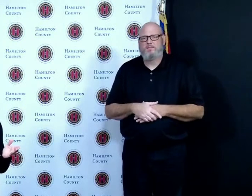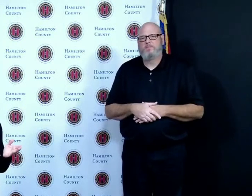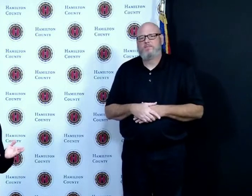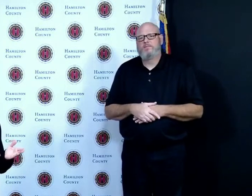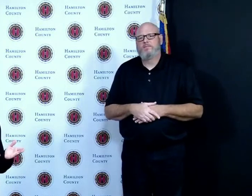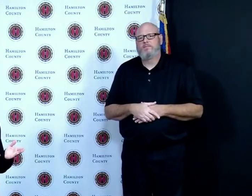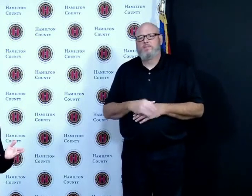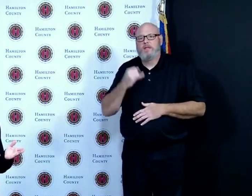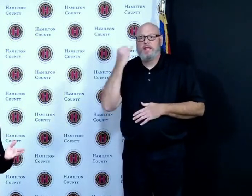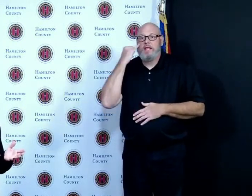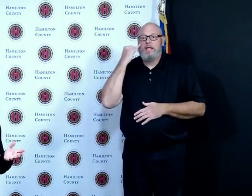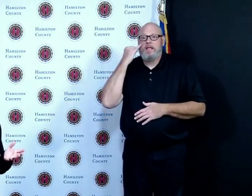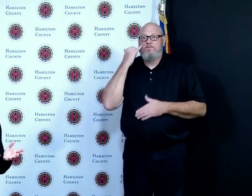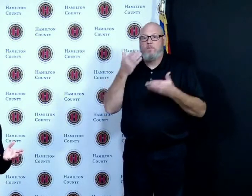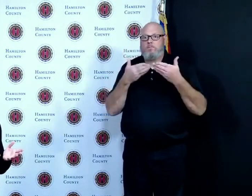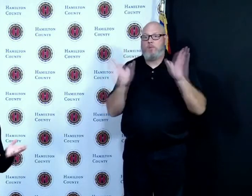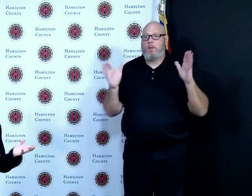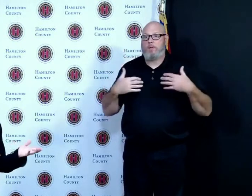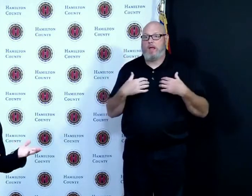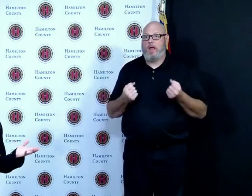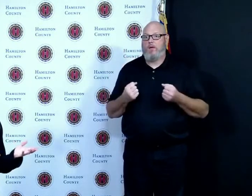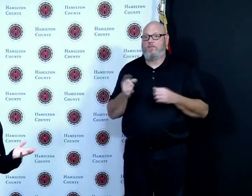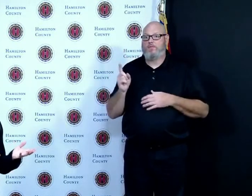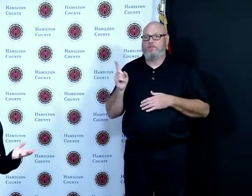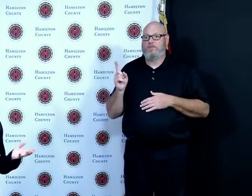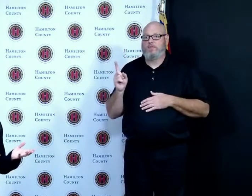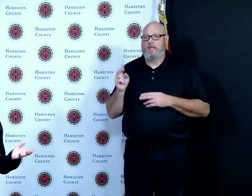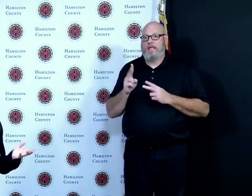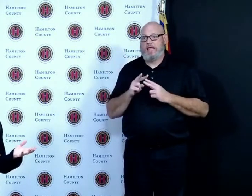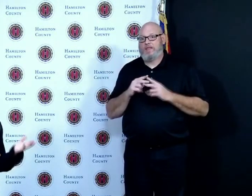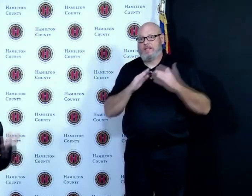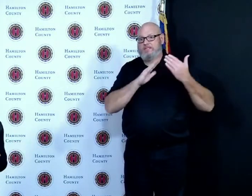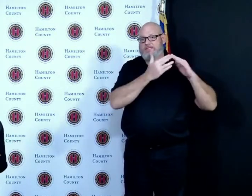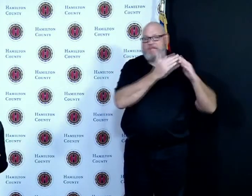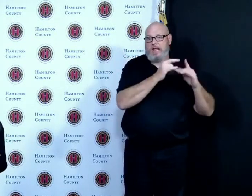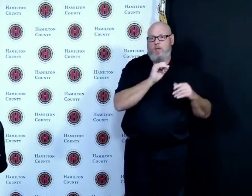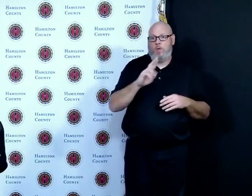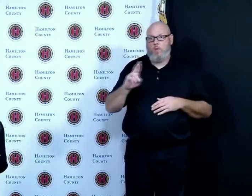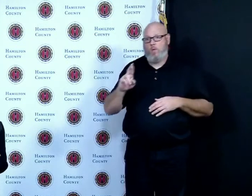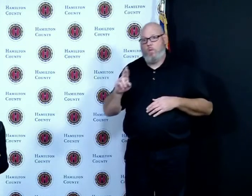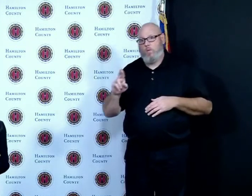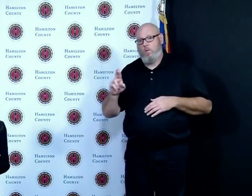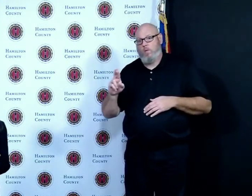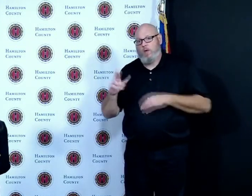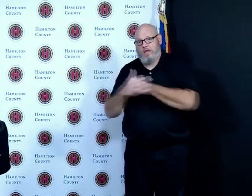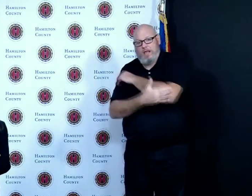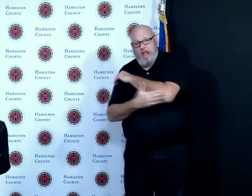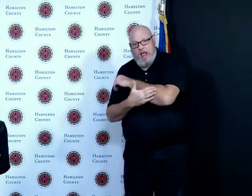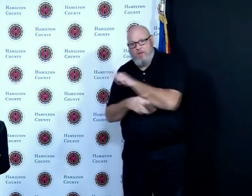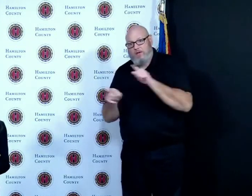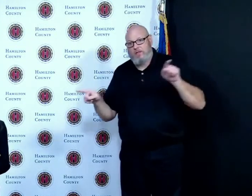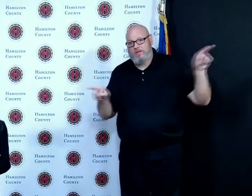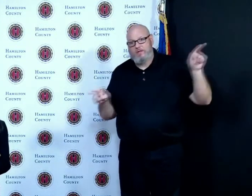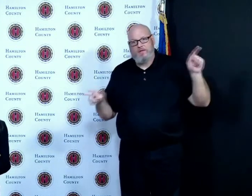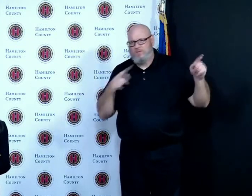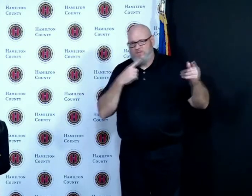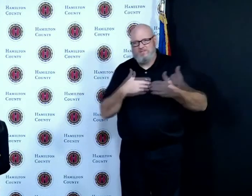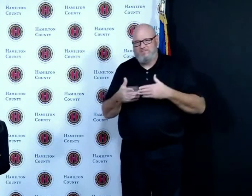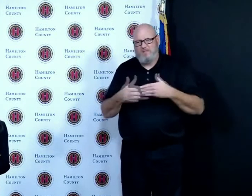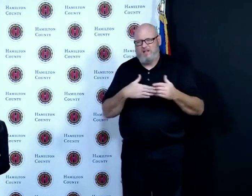know so as I said behaviors are driving some of these downward trends Christmas was not it wasn't